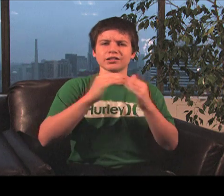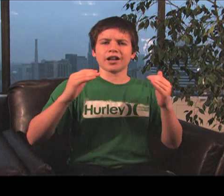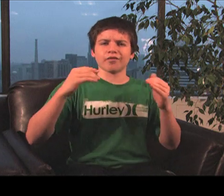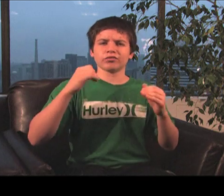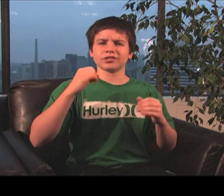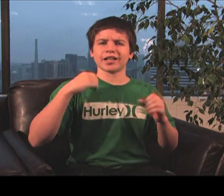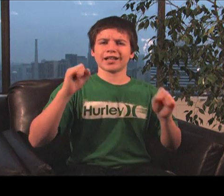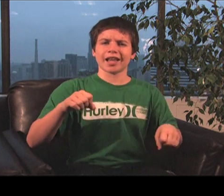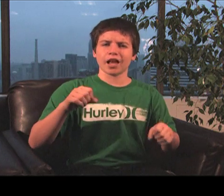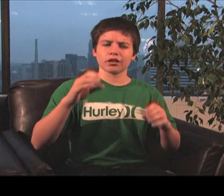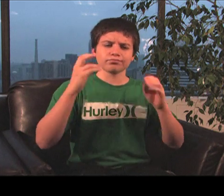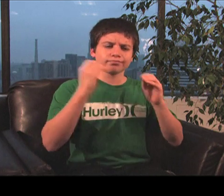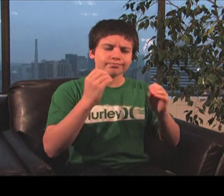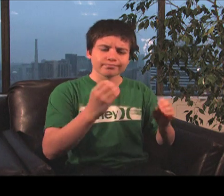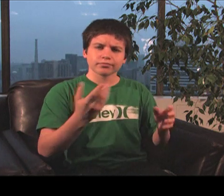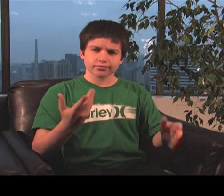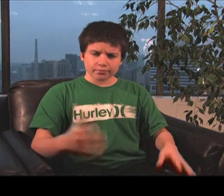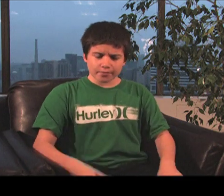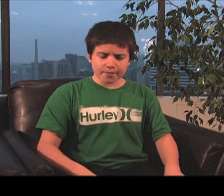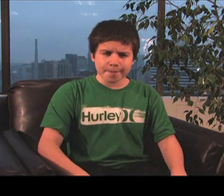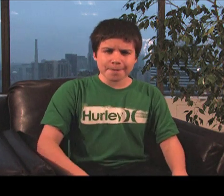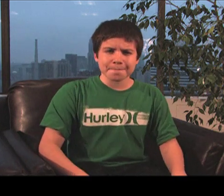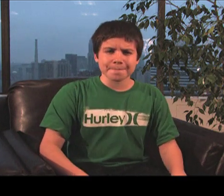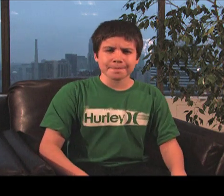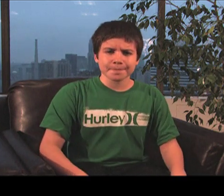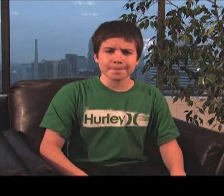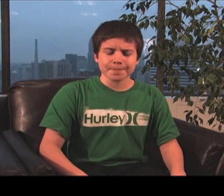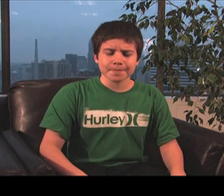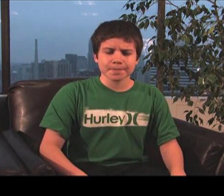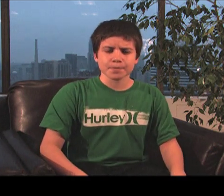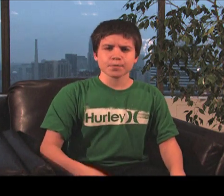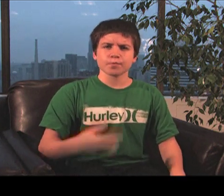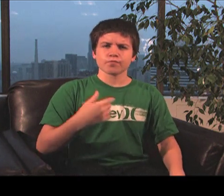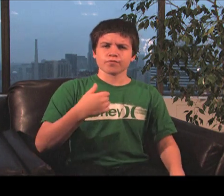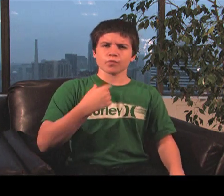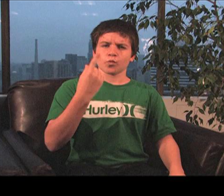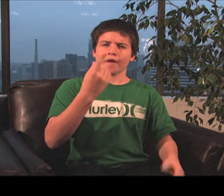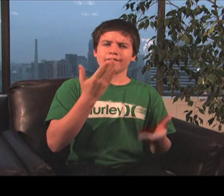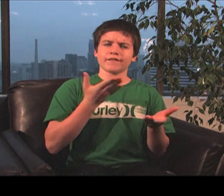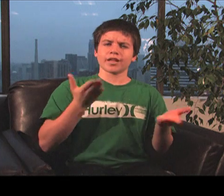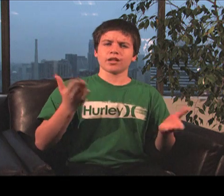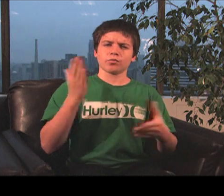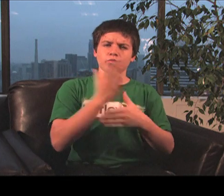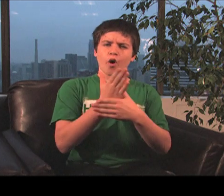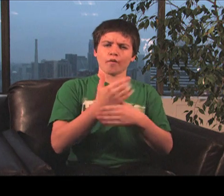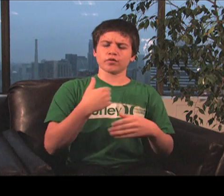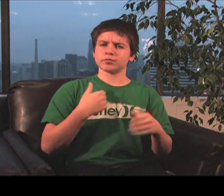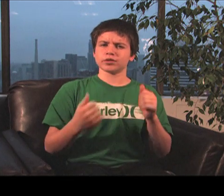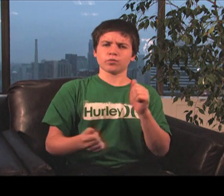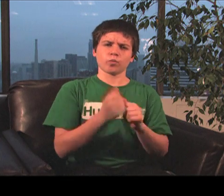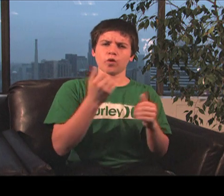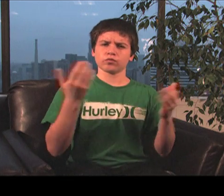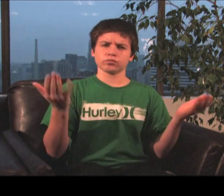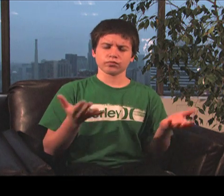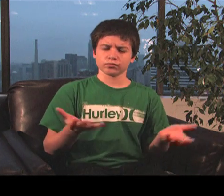and I know that I also have the right to be encouraged to attain the highest level of education possible.